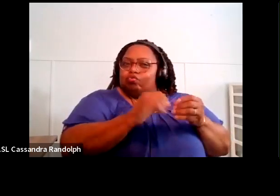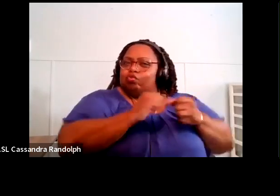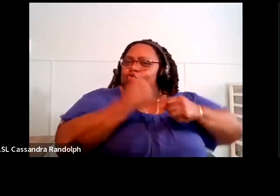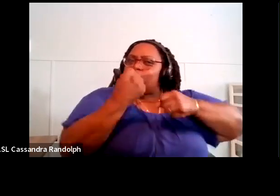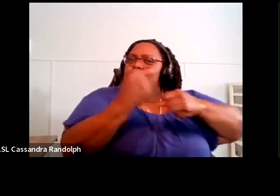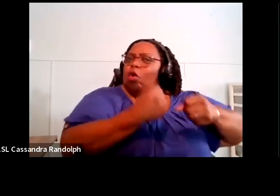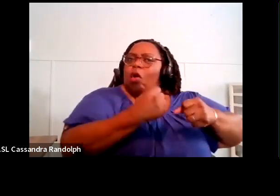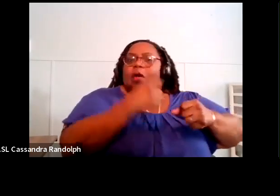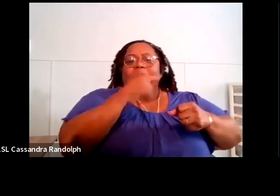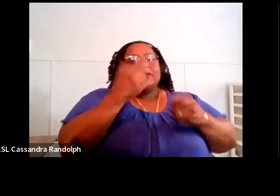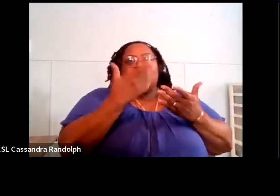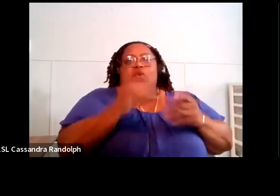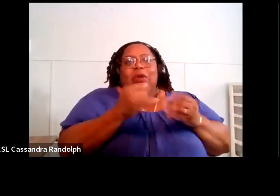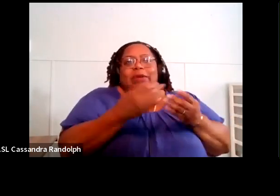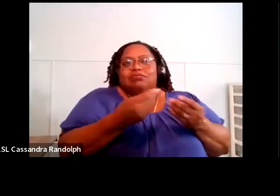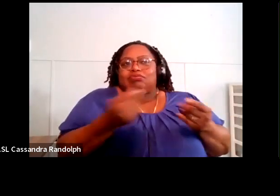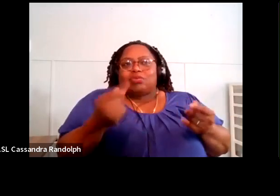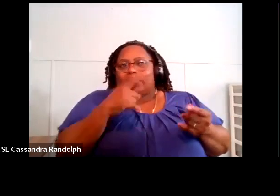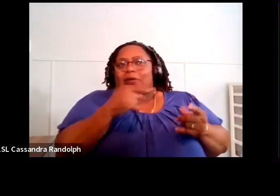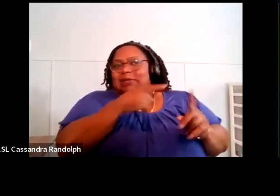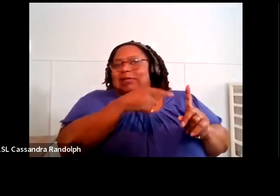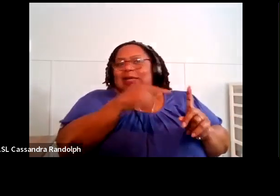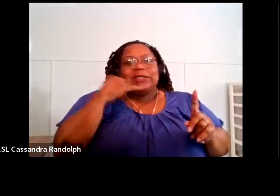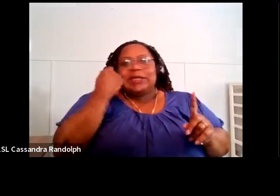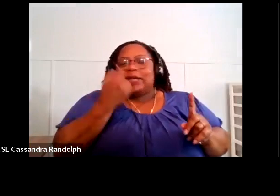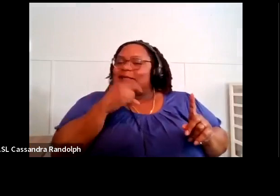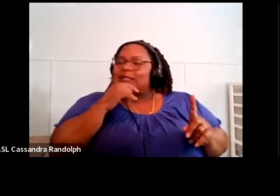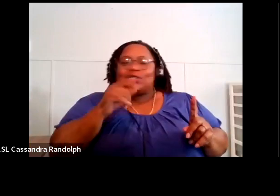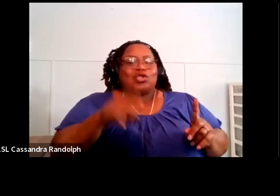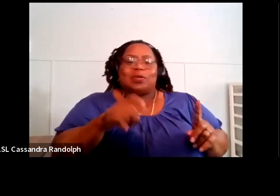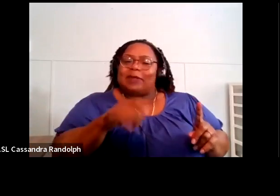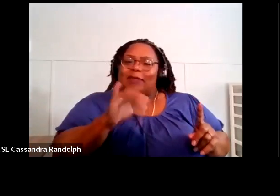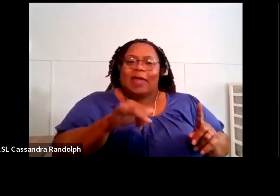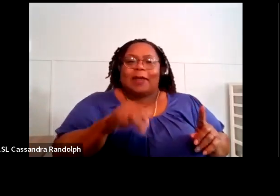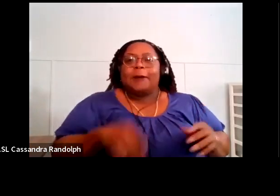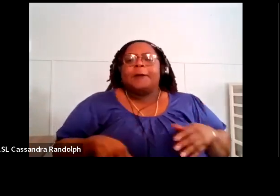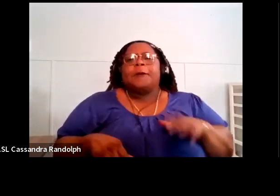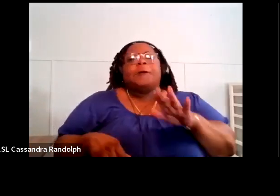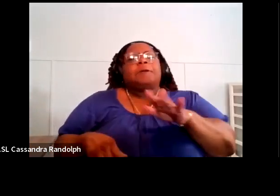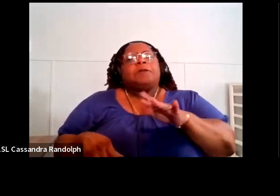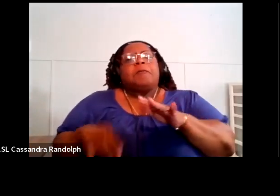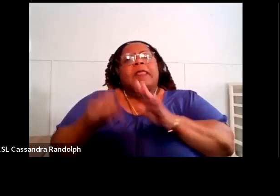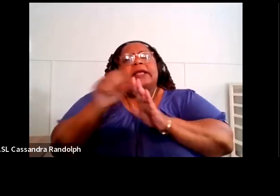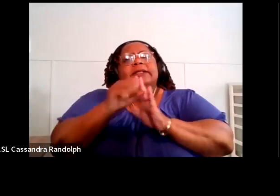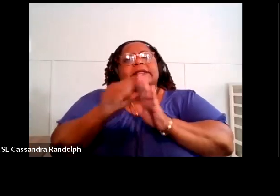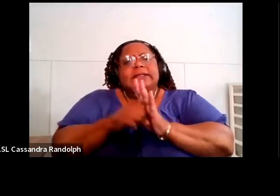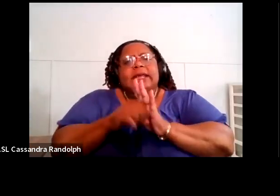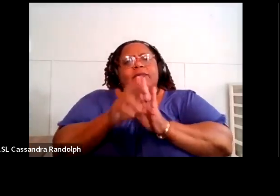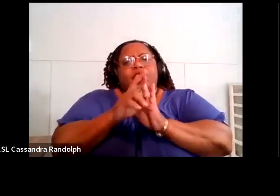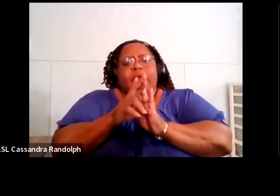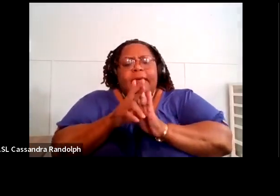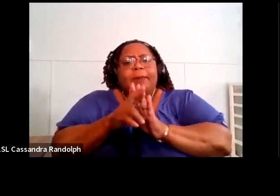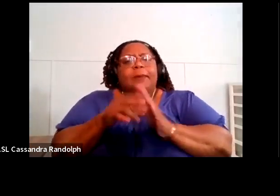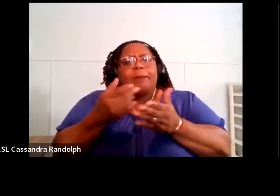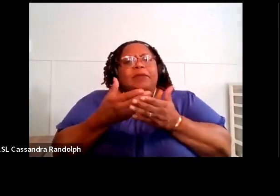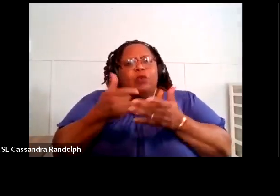You rather have a relationship remained meaningful than be something that just fizzled out out of